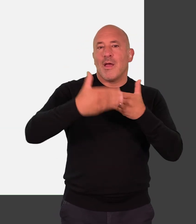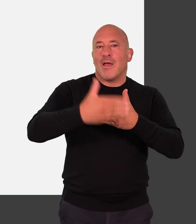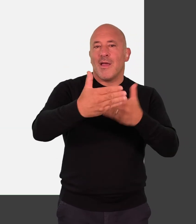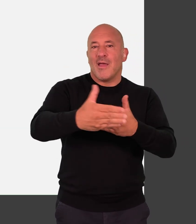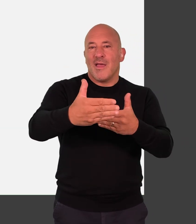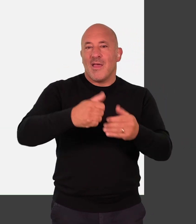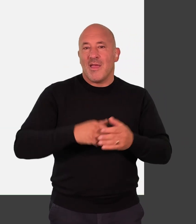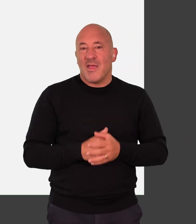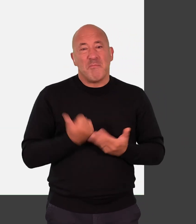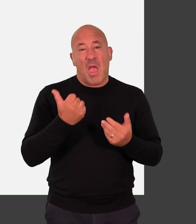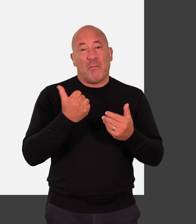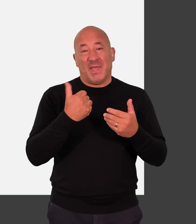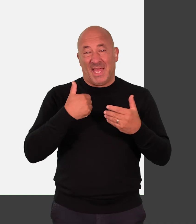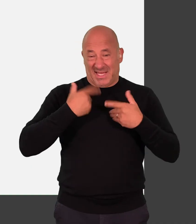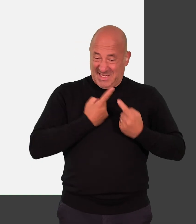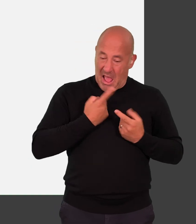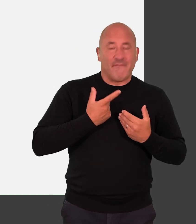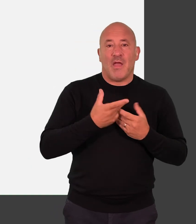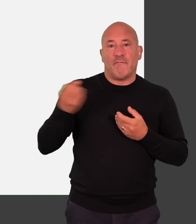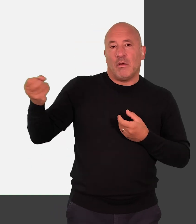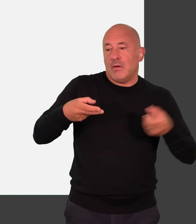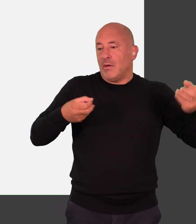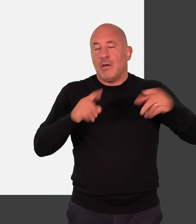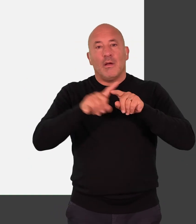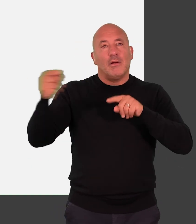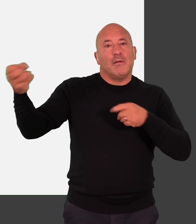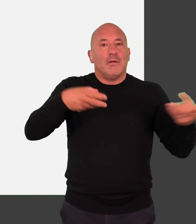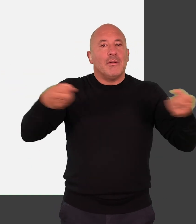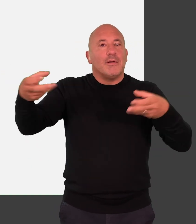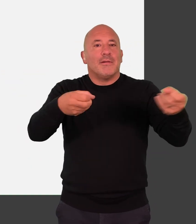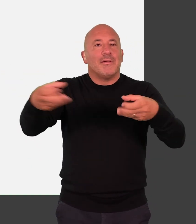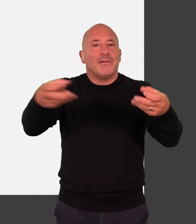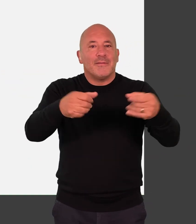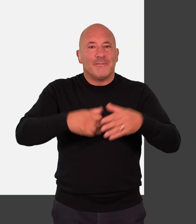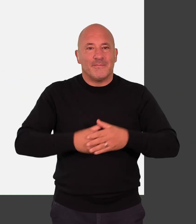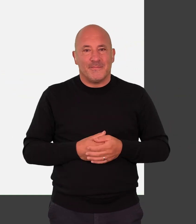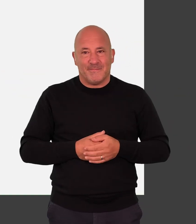possibly with a variety of inputs from others along the way.